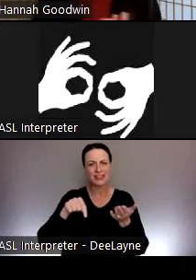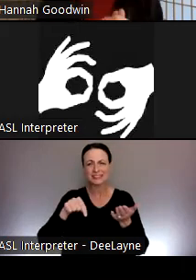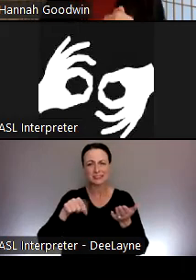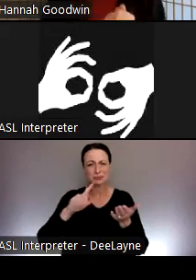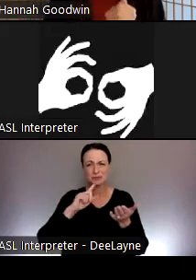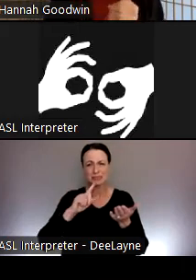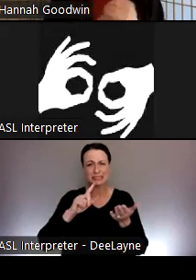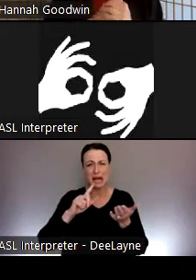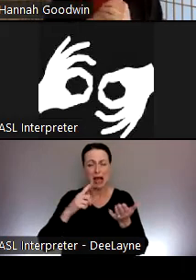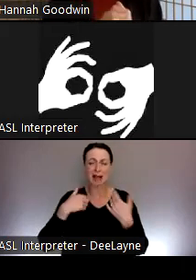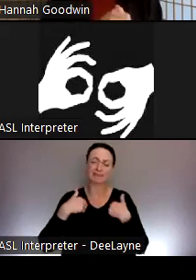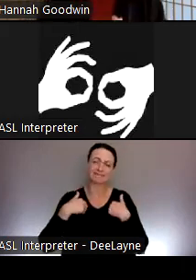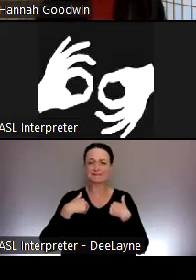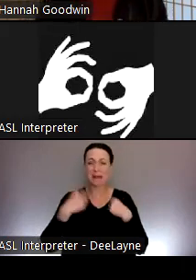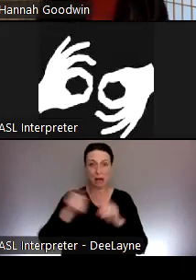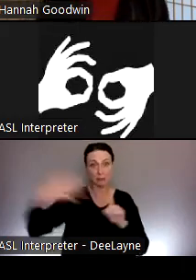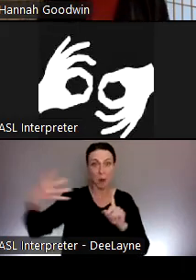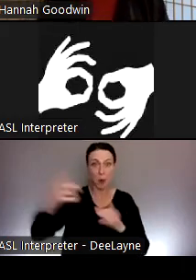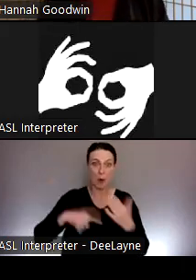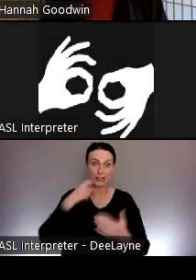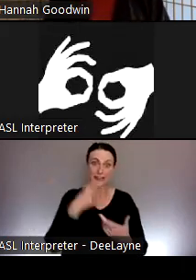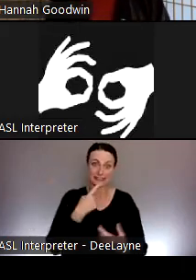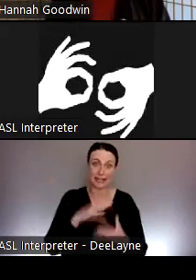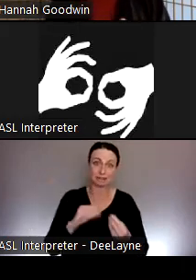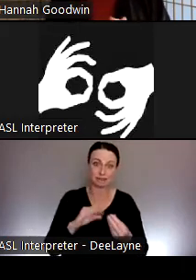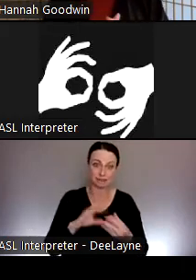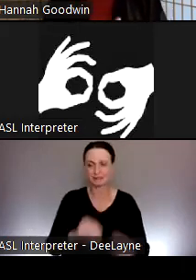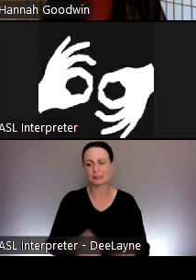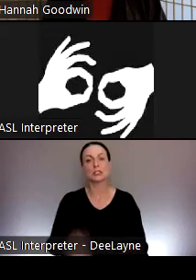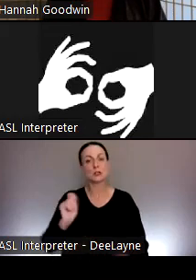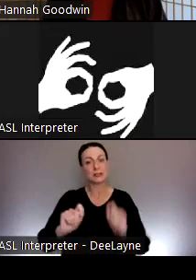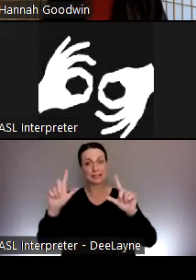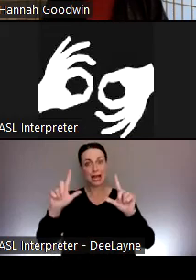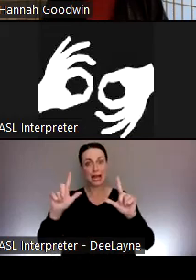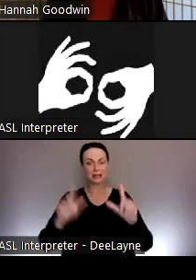I'm expanding on what I just did. So this slide says from title to outline,